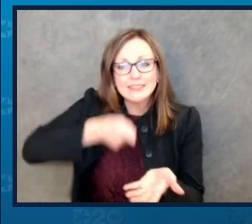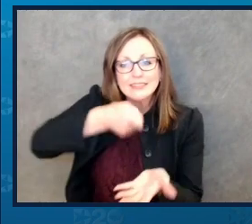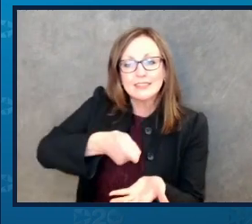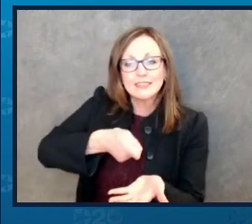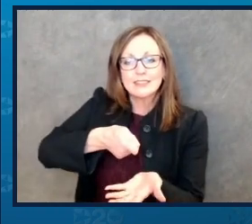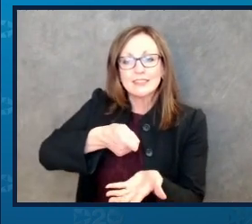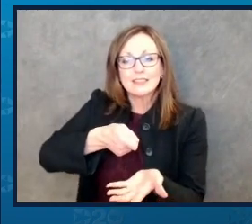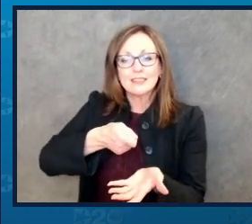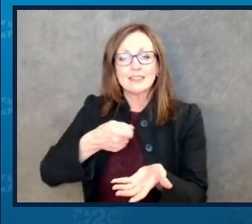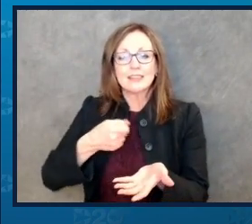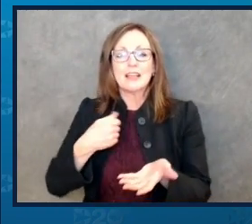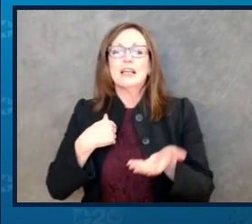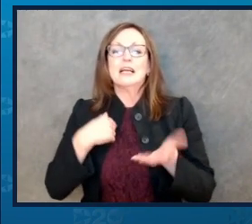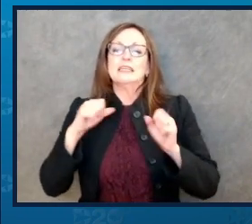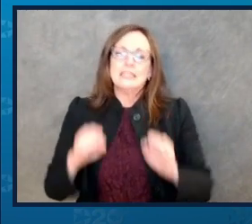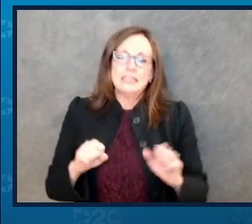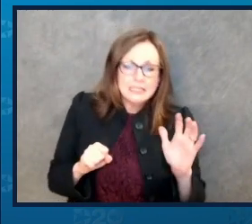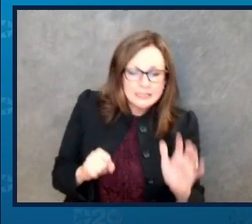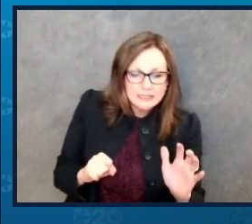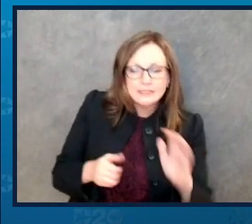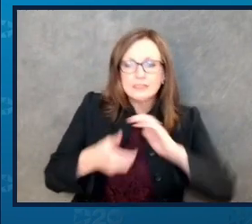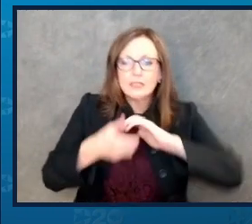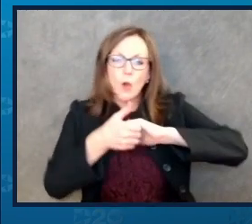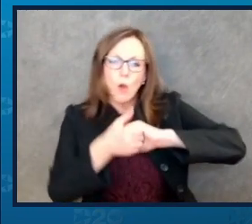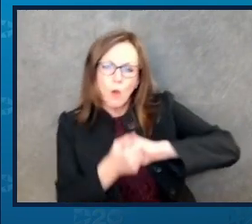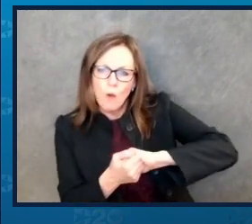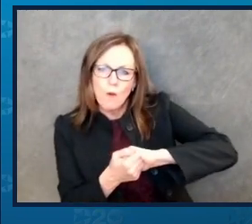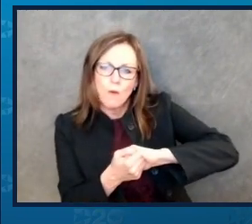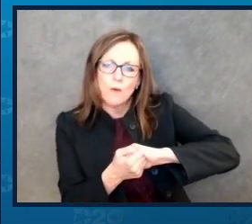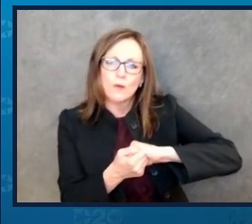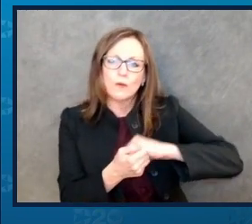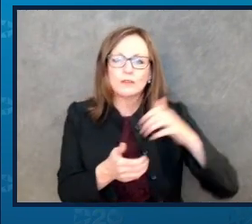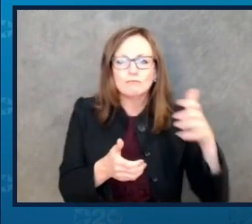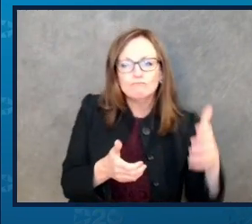BUT THE CHILD THAT I BIRTHED IS